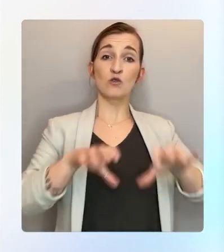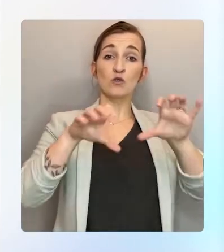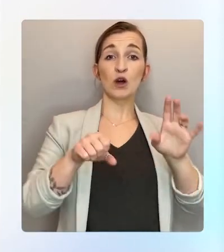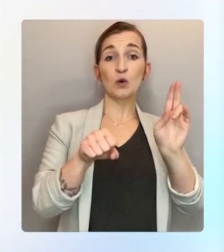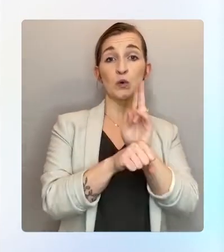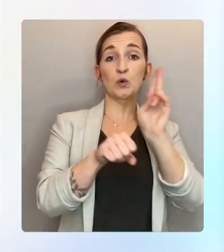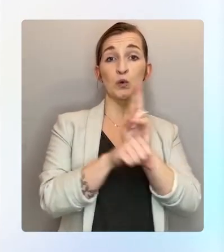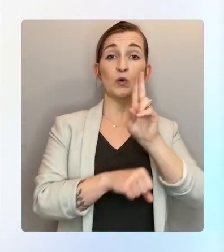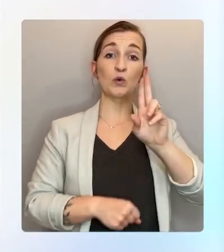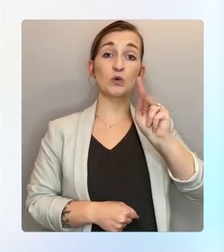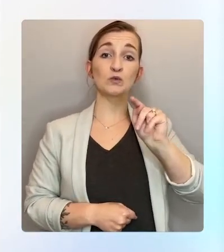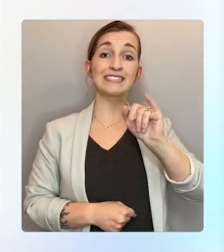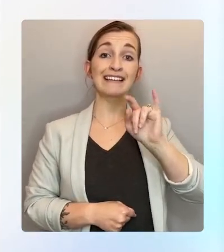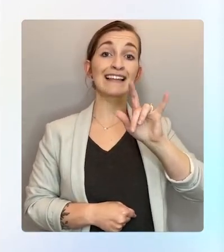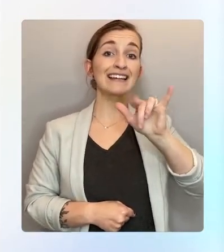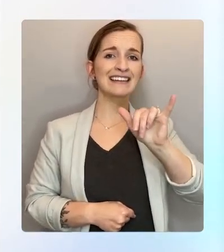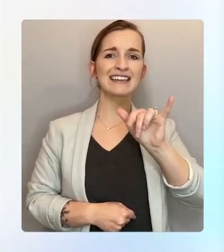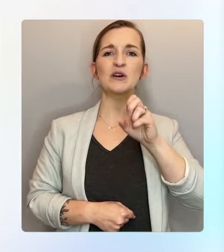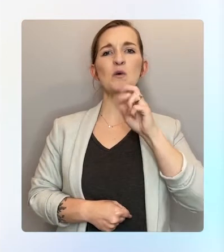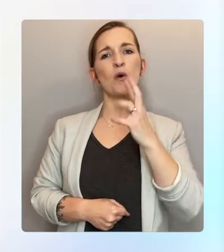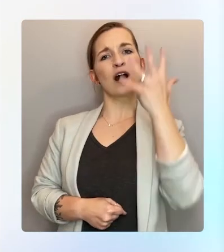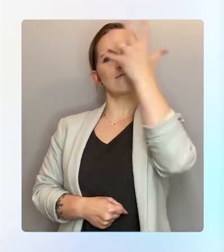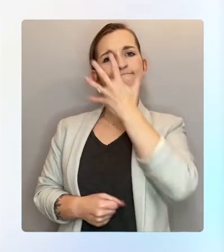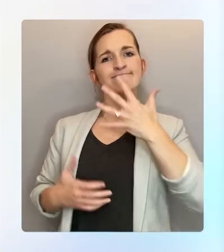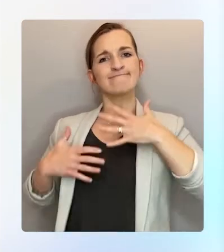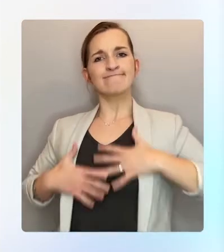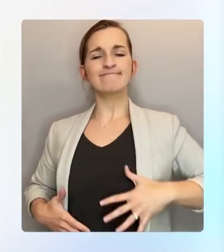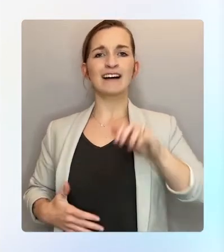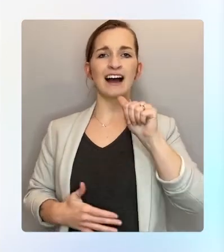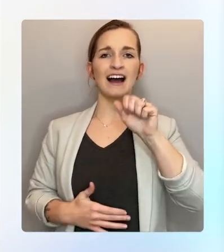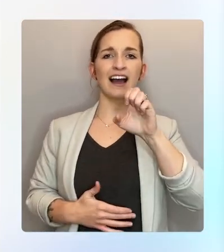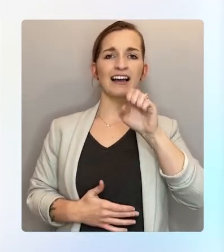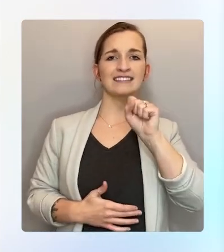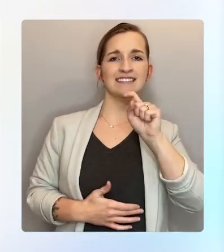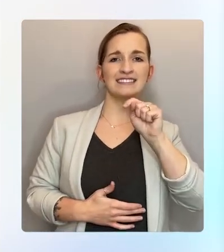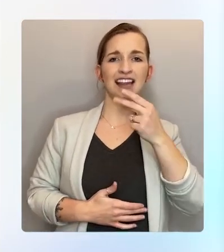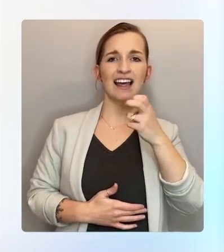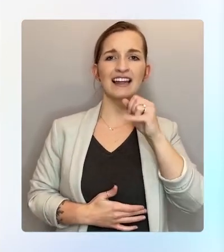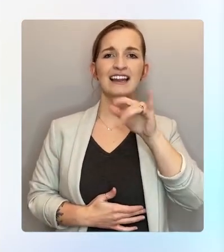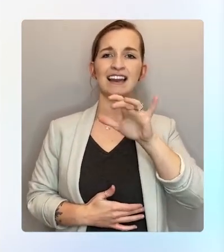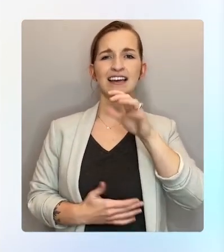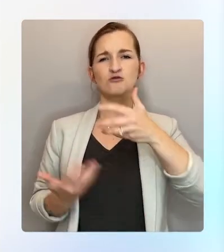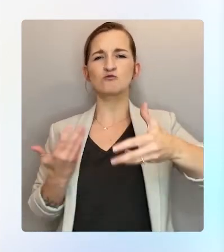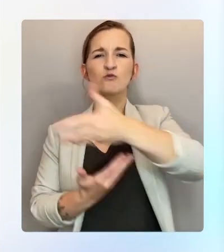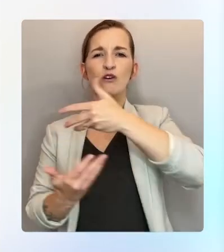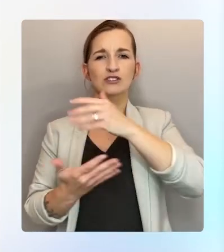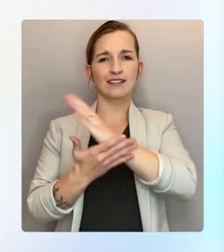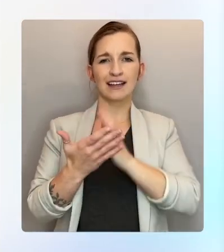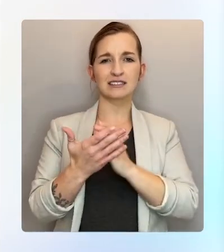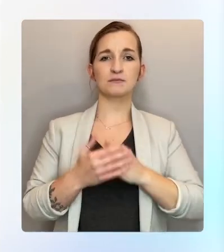for the users, or some sort of social aspect. If your app requires an outfit or accessory,